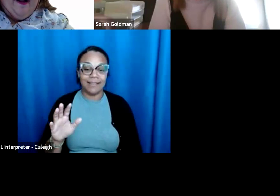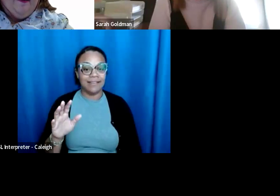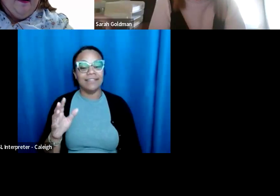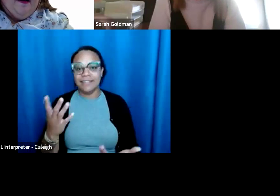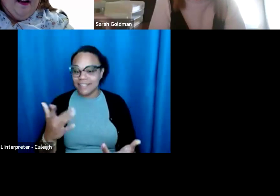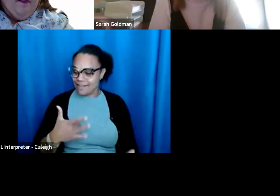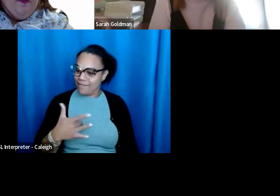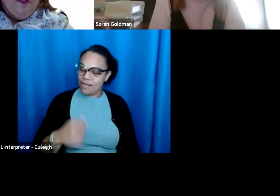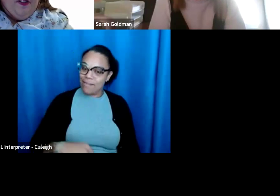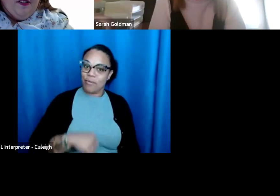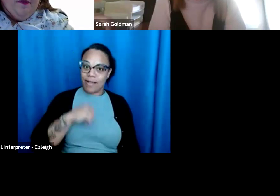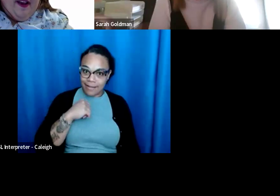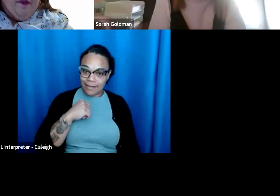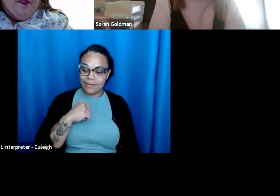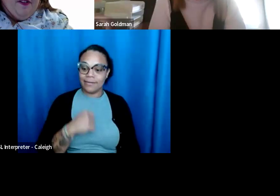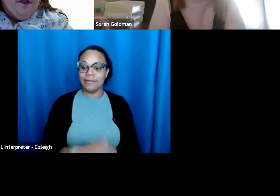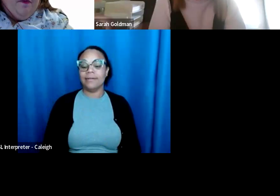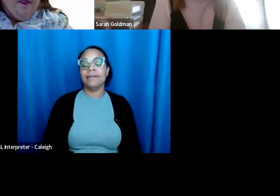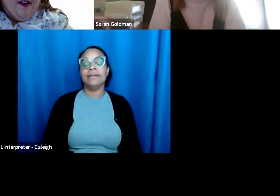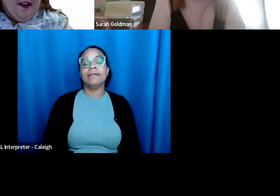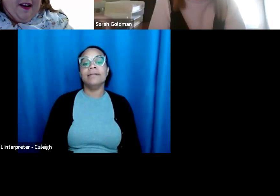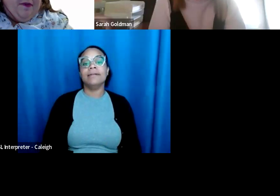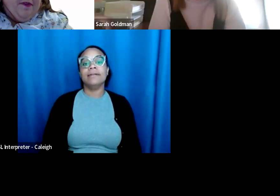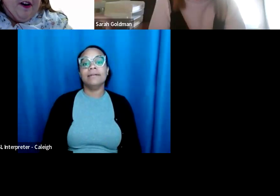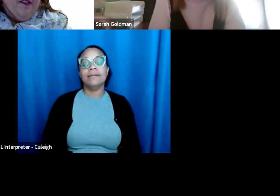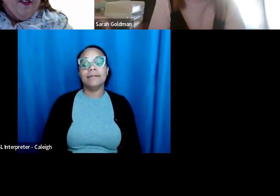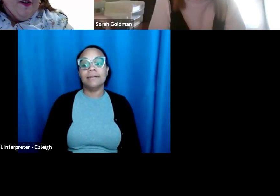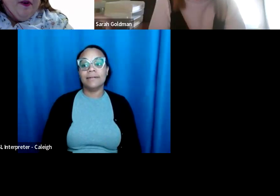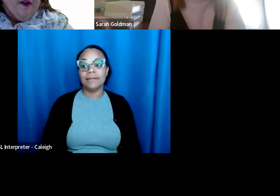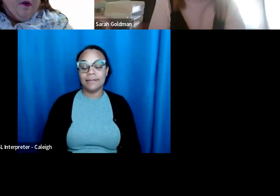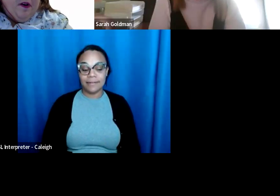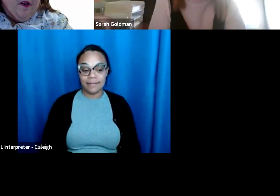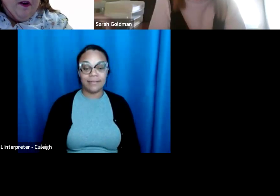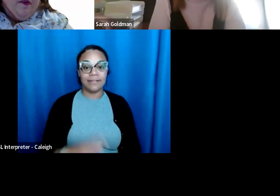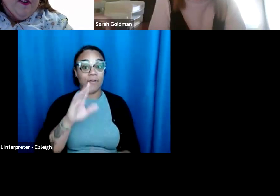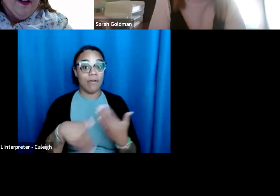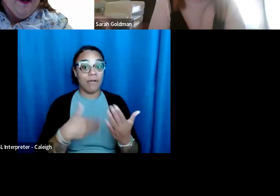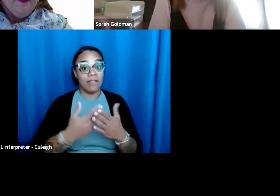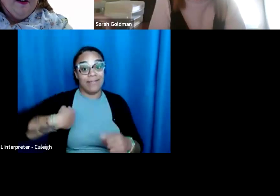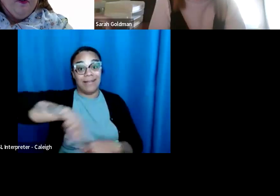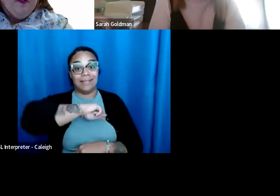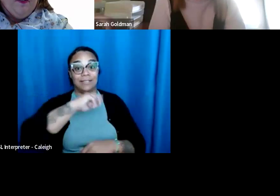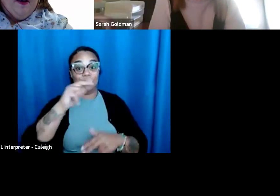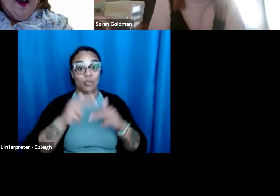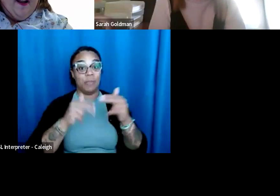and just to be able to... For all of us, to build a world where we're seen as equals